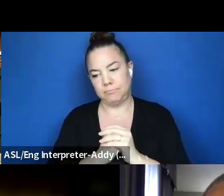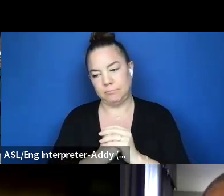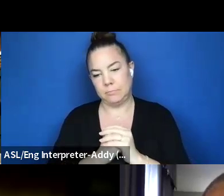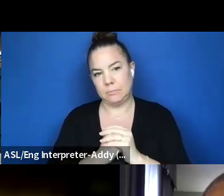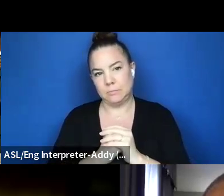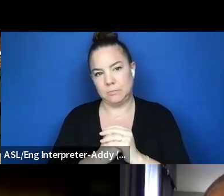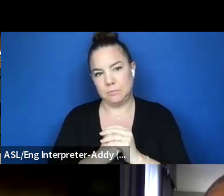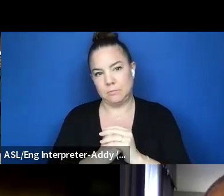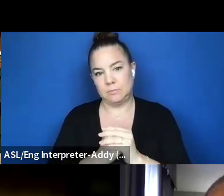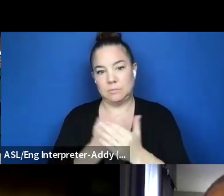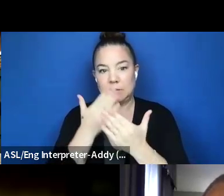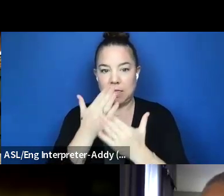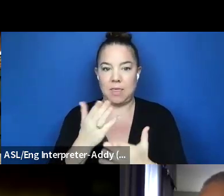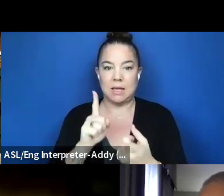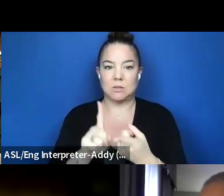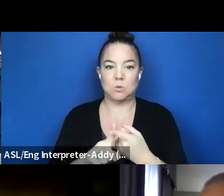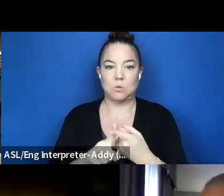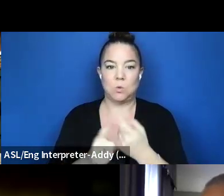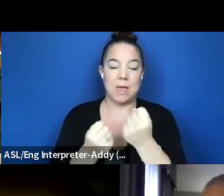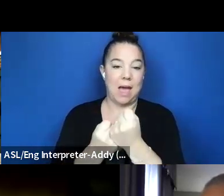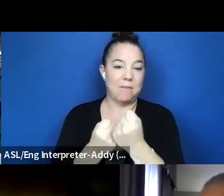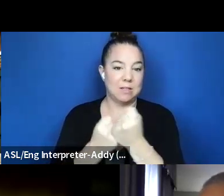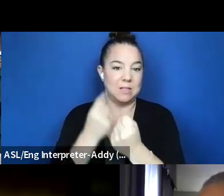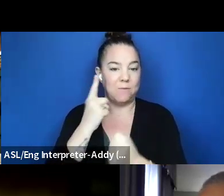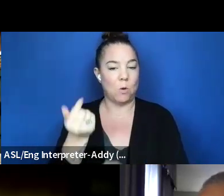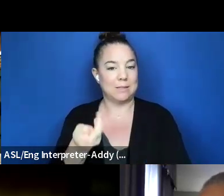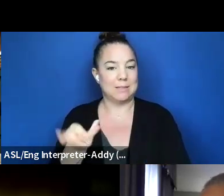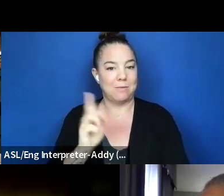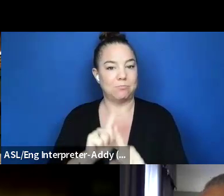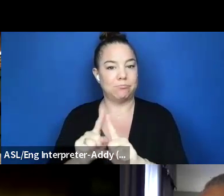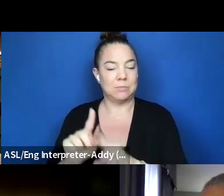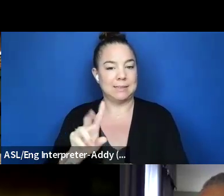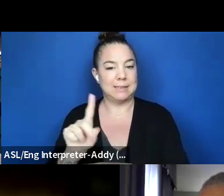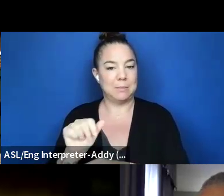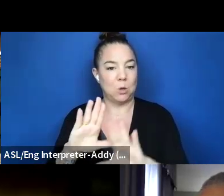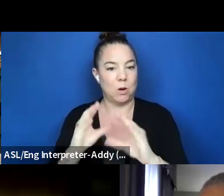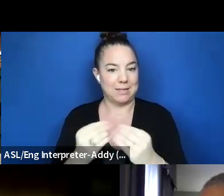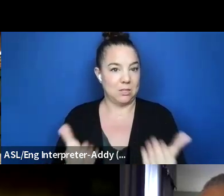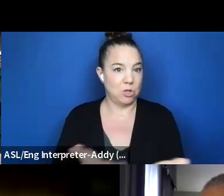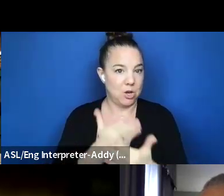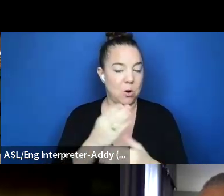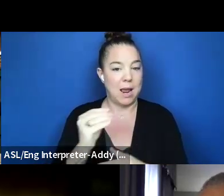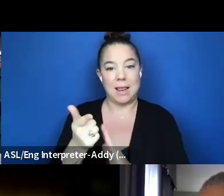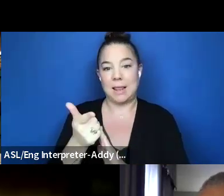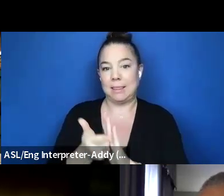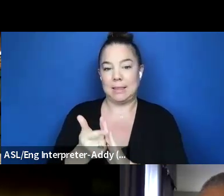Adeleigh Belyeu: thanks to the advocacy of several disability organizations here, as well as the League of Women Voters.